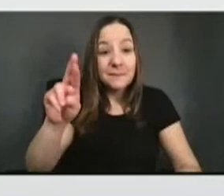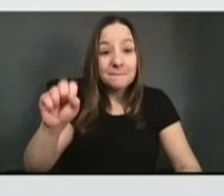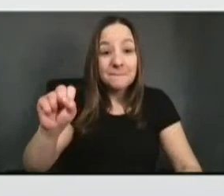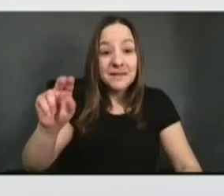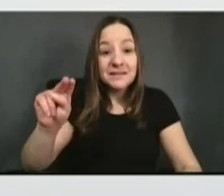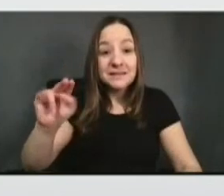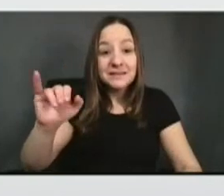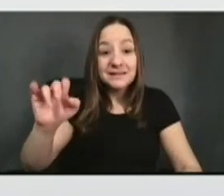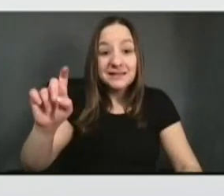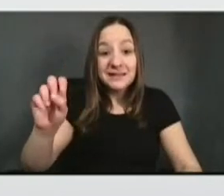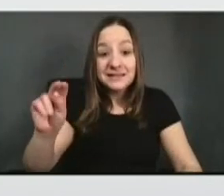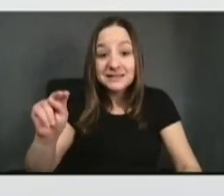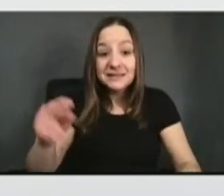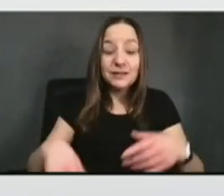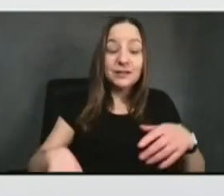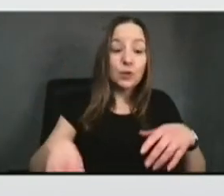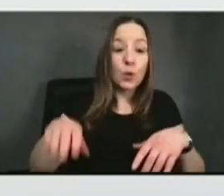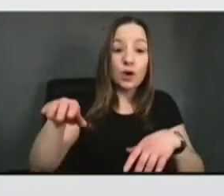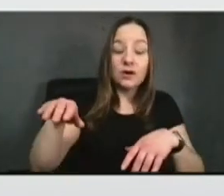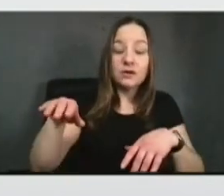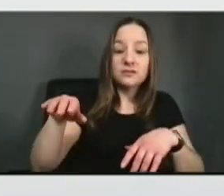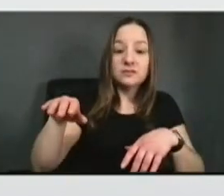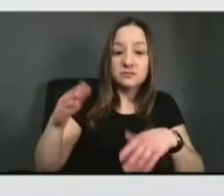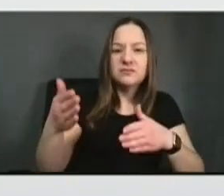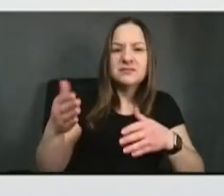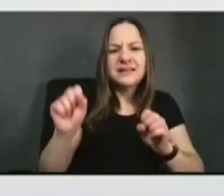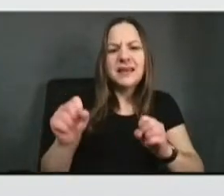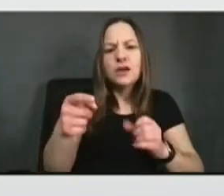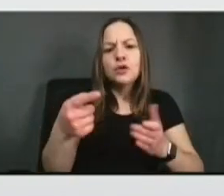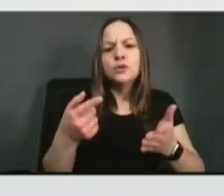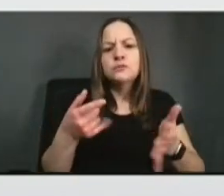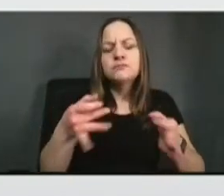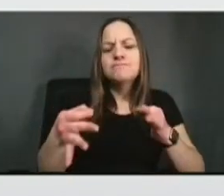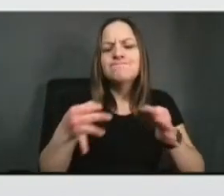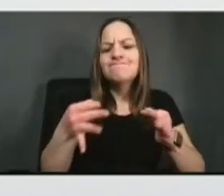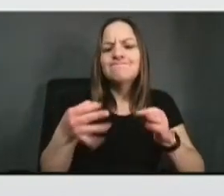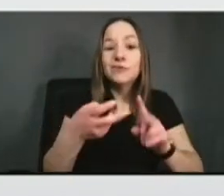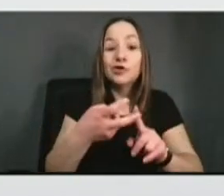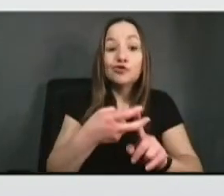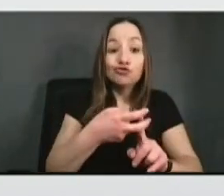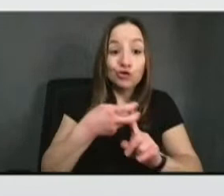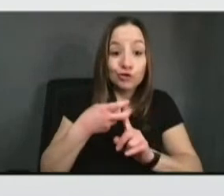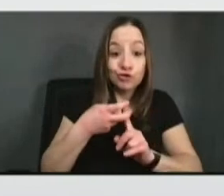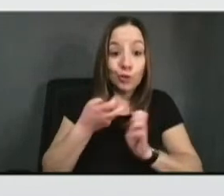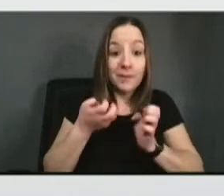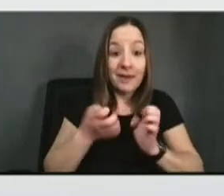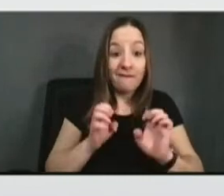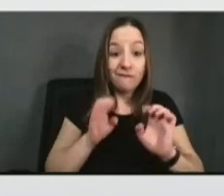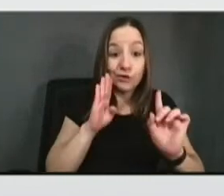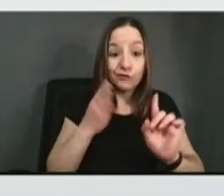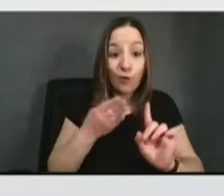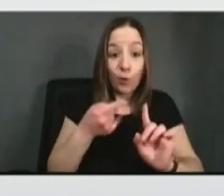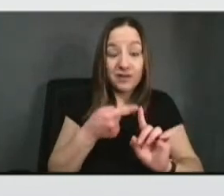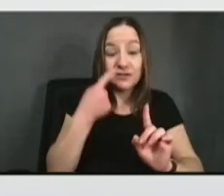maybe Miss Nixon, And then maybe to Miss Dawson. Ms Nixon can you